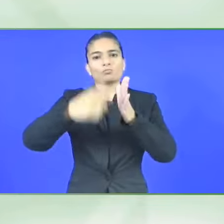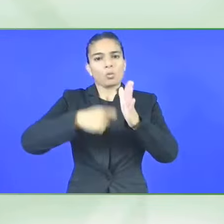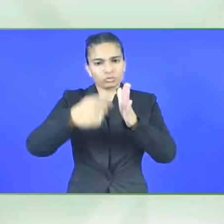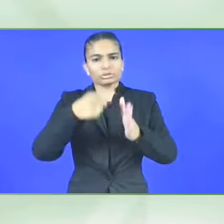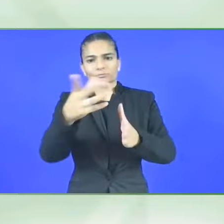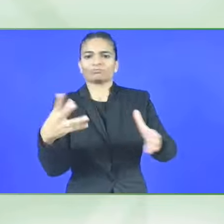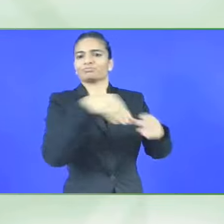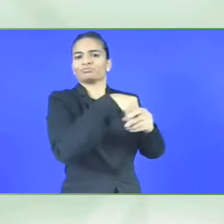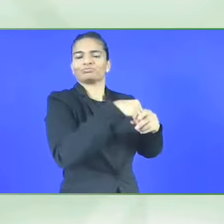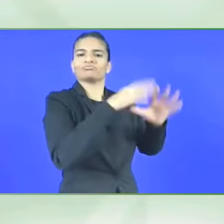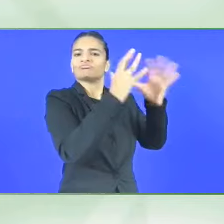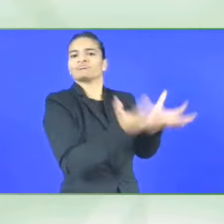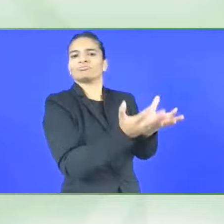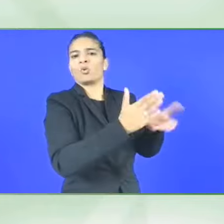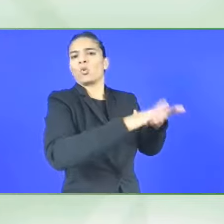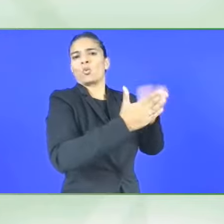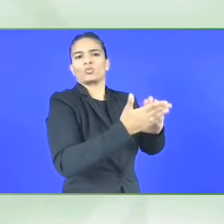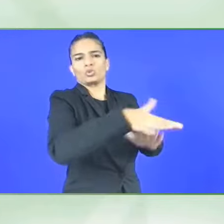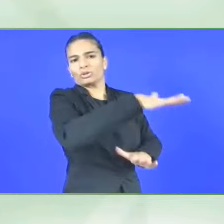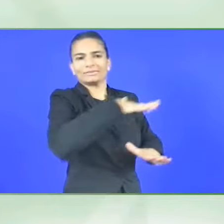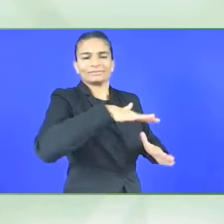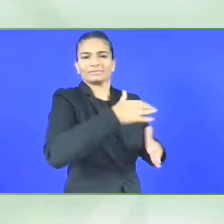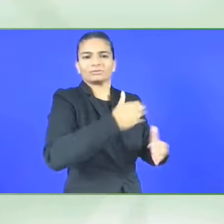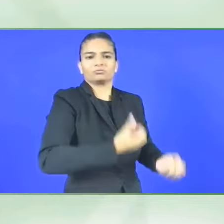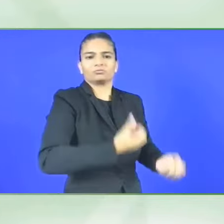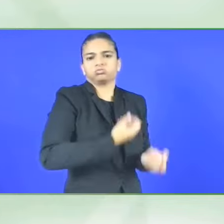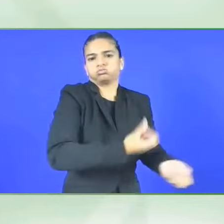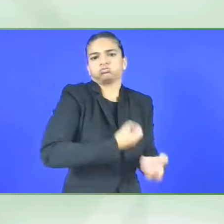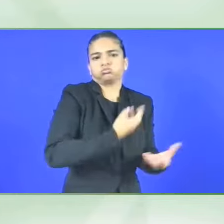and approach to easy language.